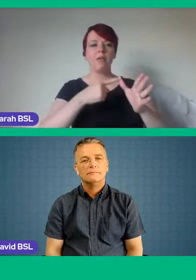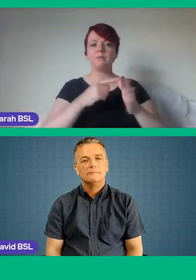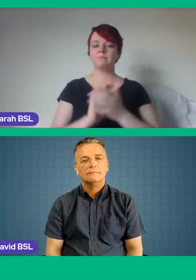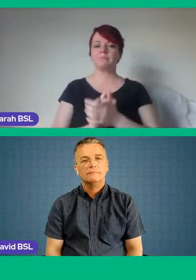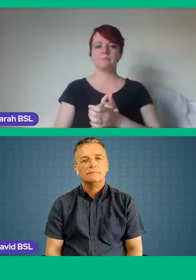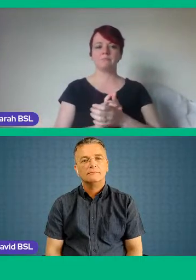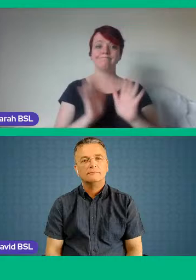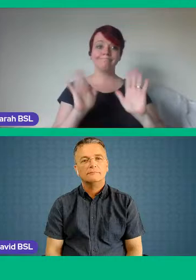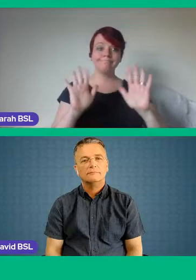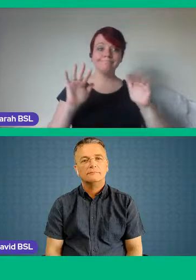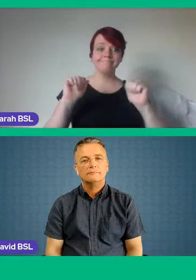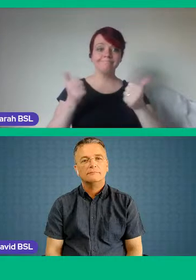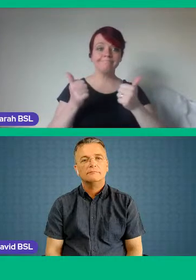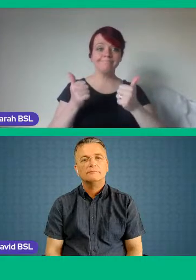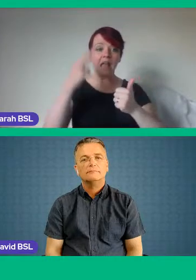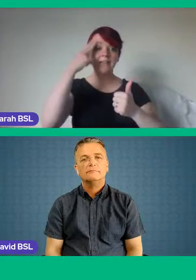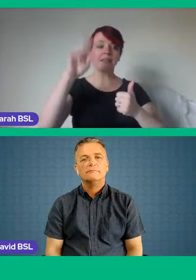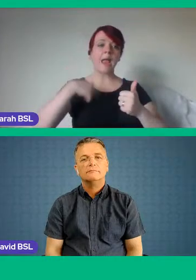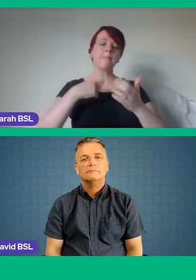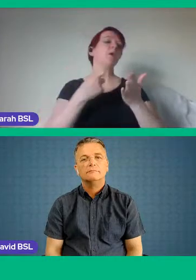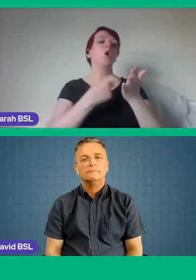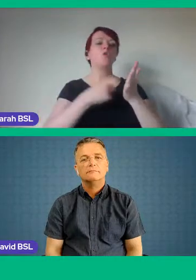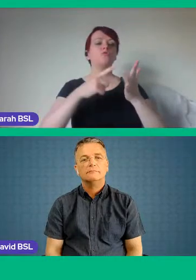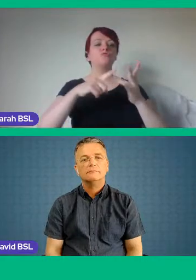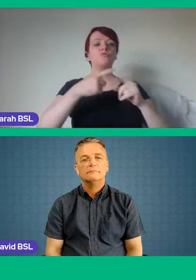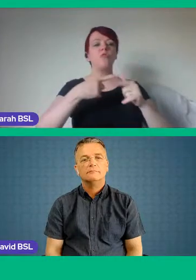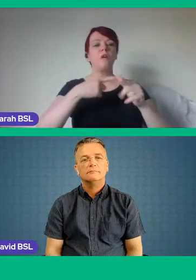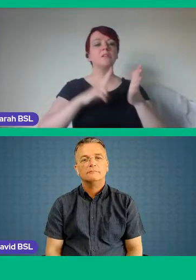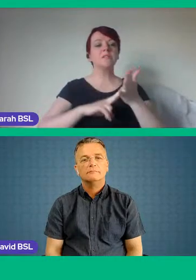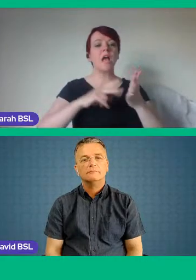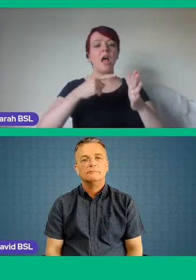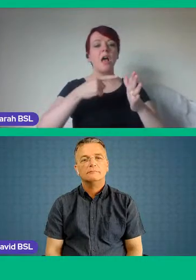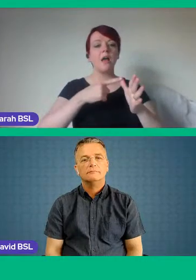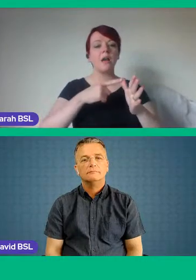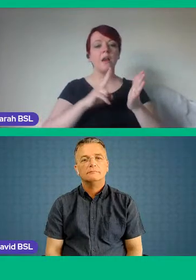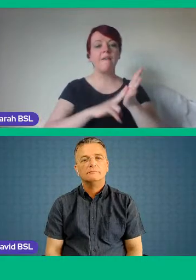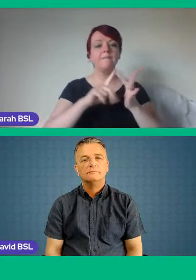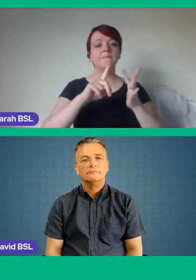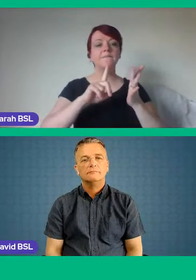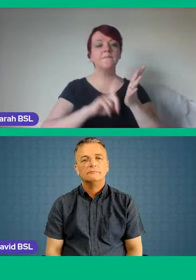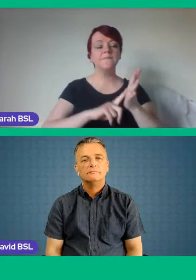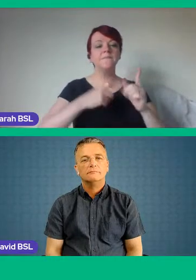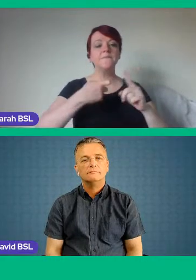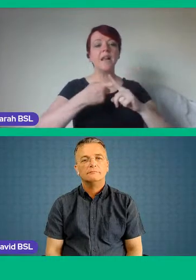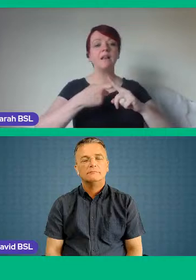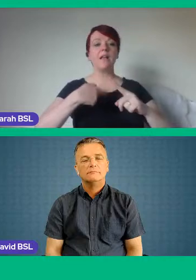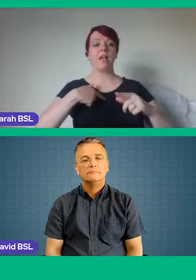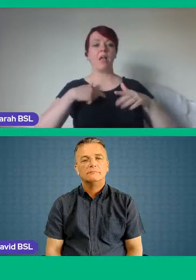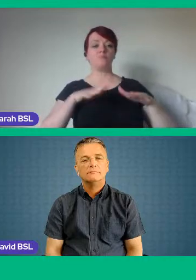Hello everybody, welcome. My name is Roxana Vilk, I am a British Iranian multidisciplinary artist working across live